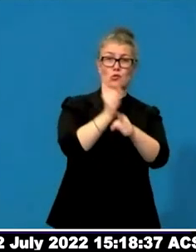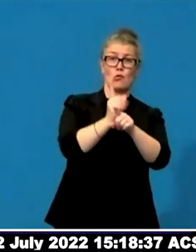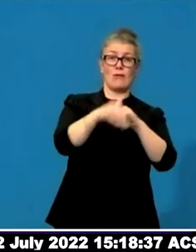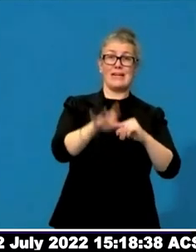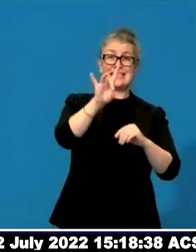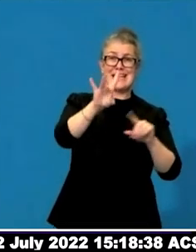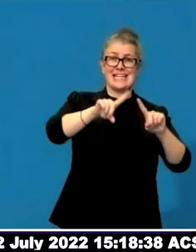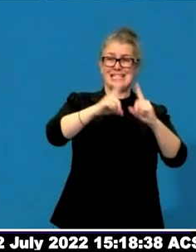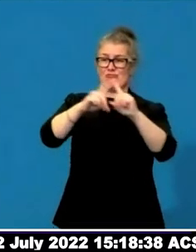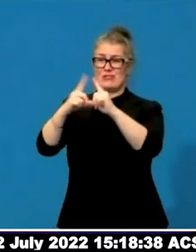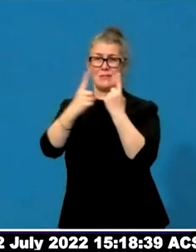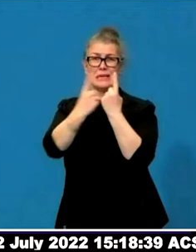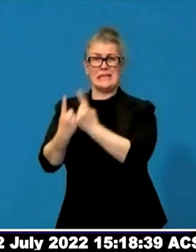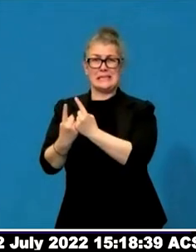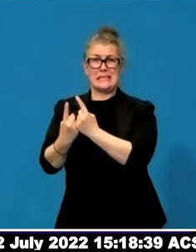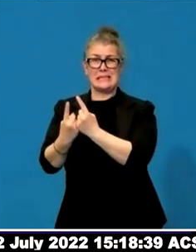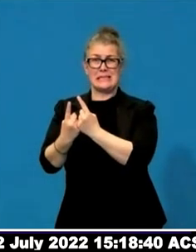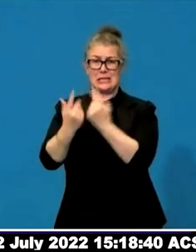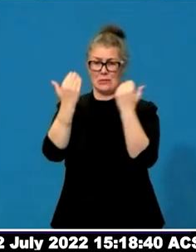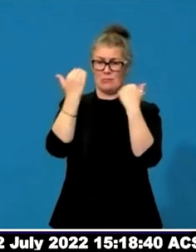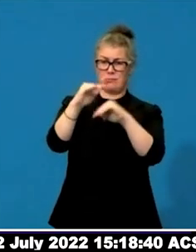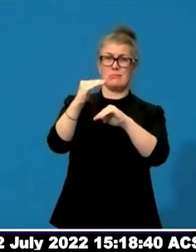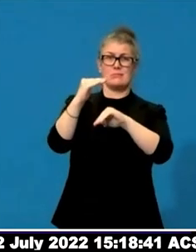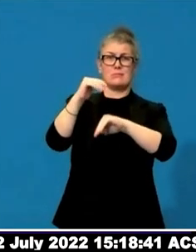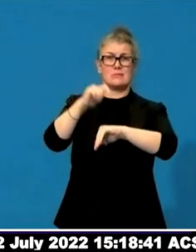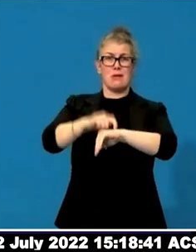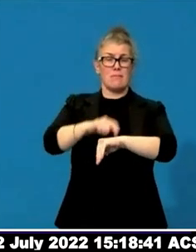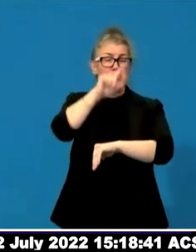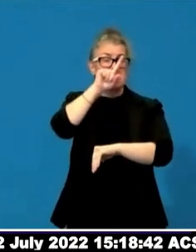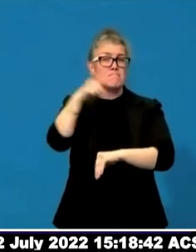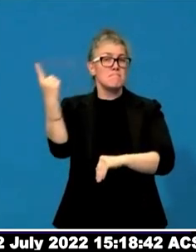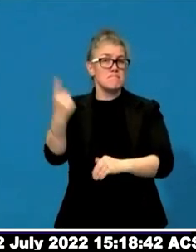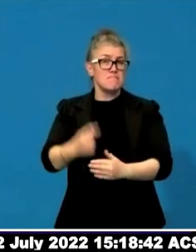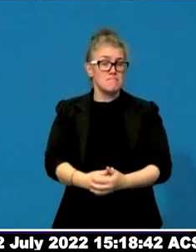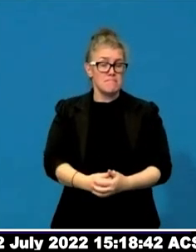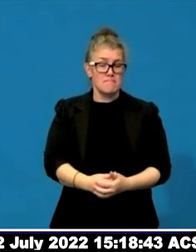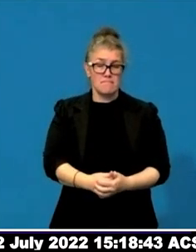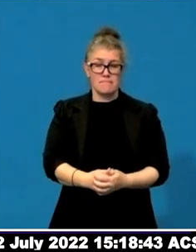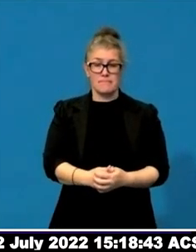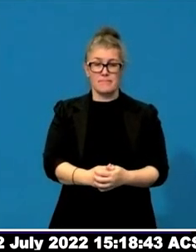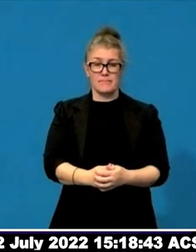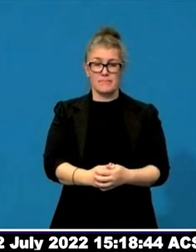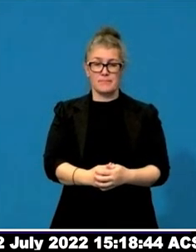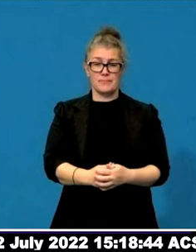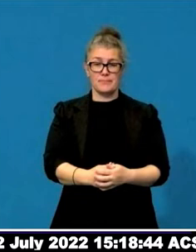when you're only given a very short timeframe. The other issue I had with attending - or the reason